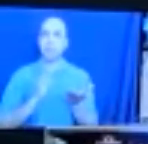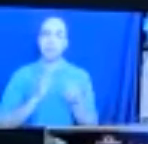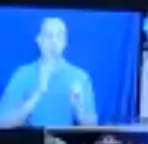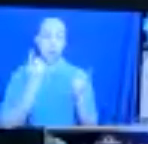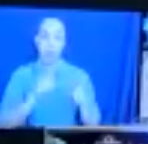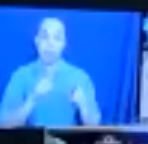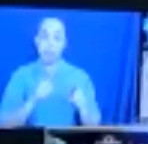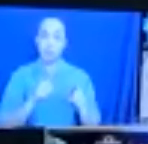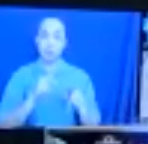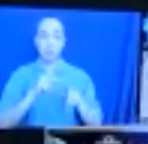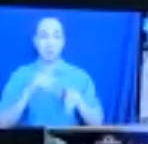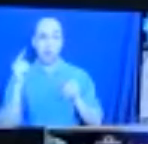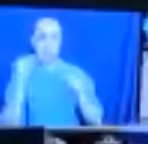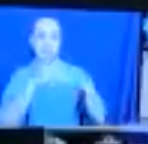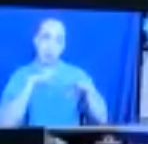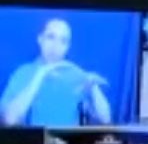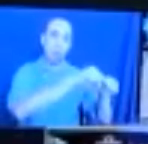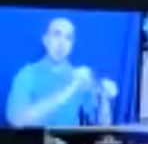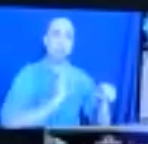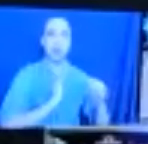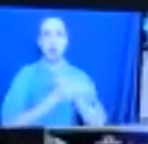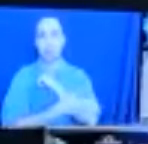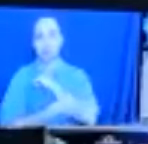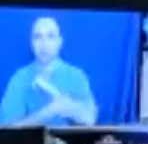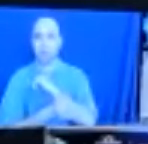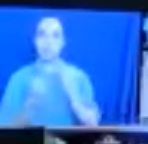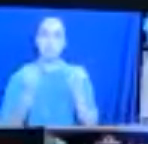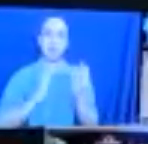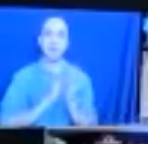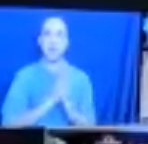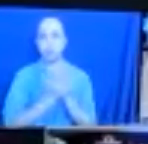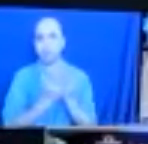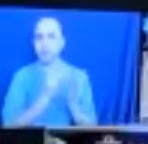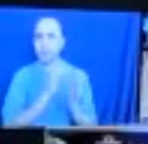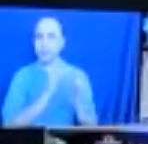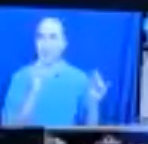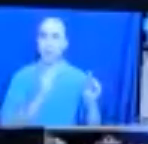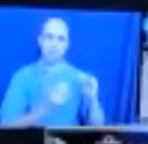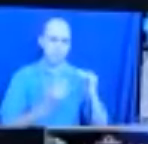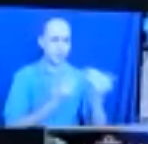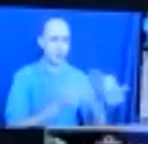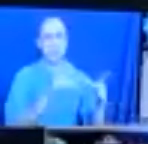TRADITIONS.